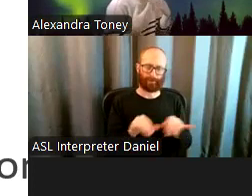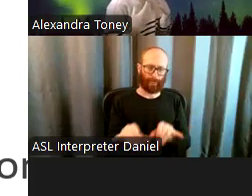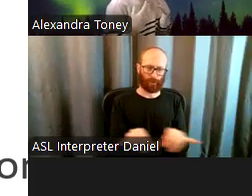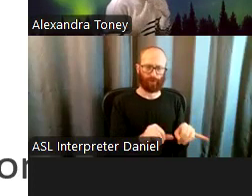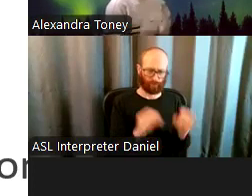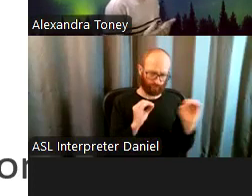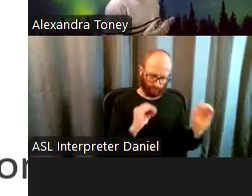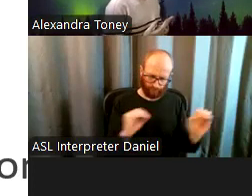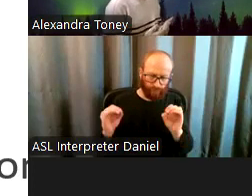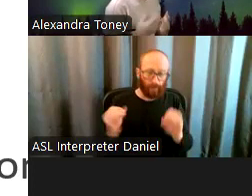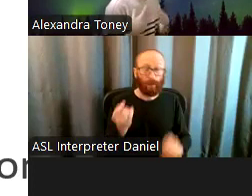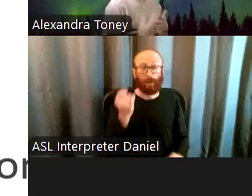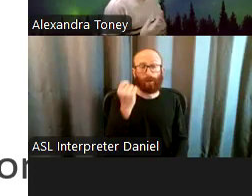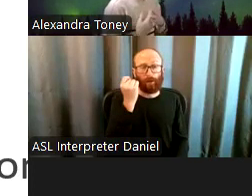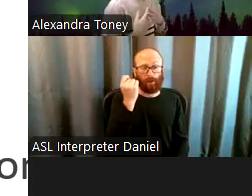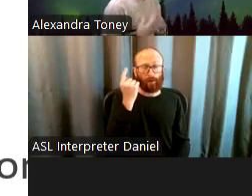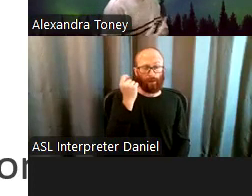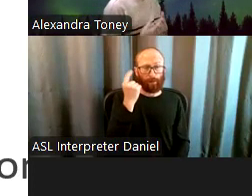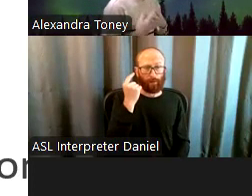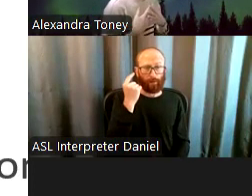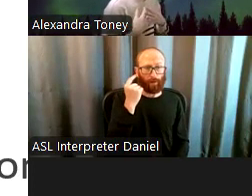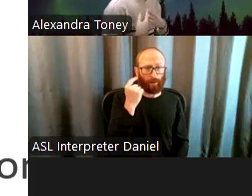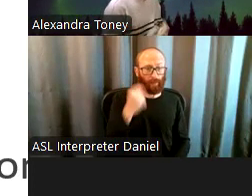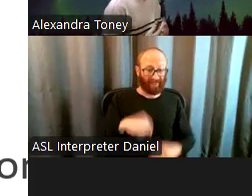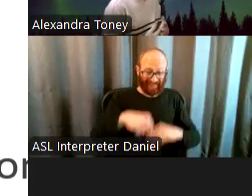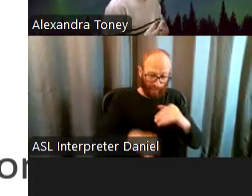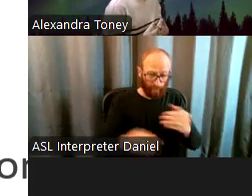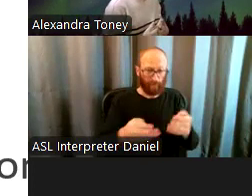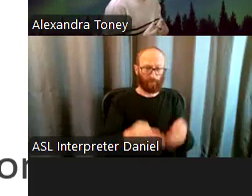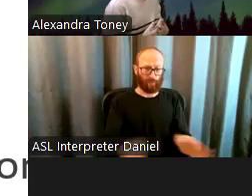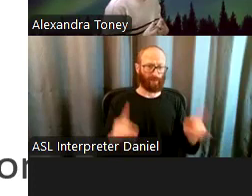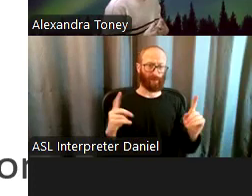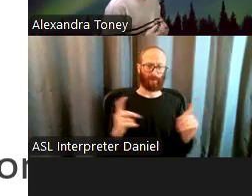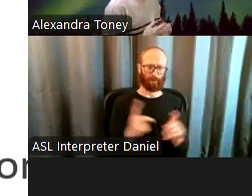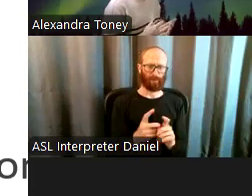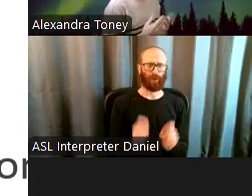but you can customize the depth, breadth, and complexity of those standards. And so